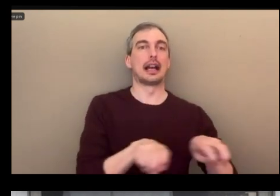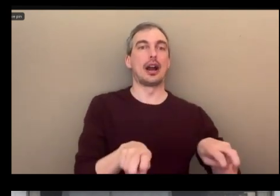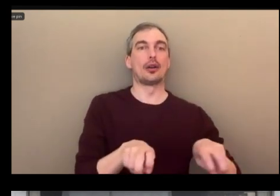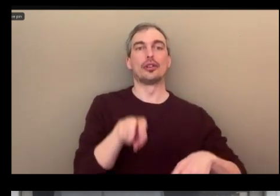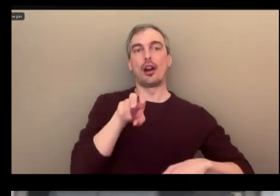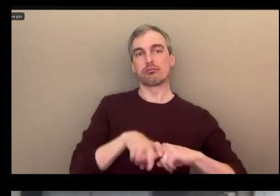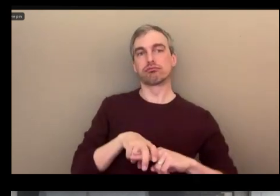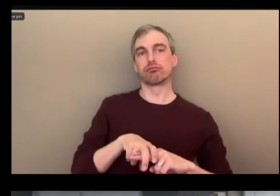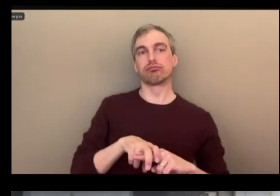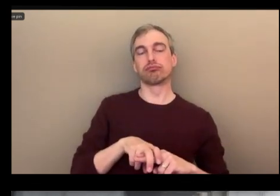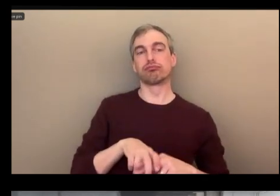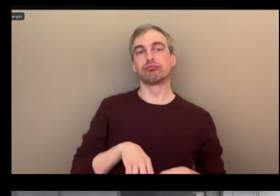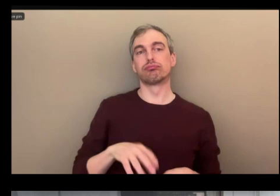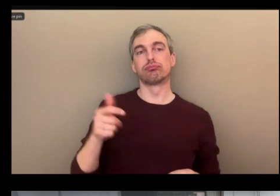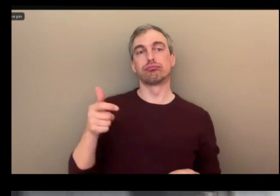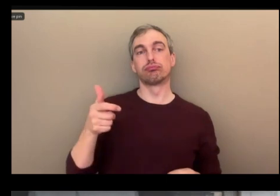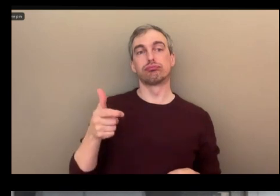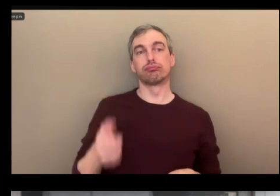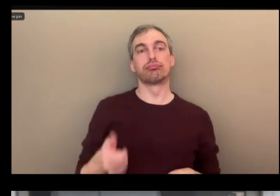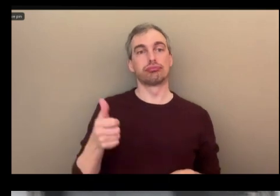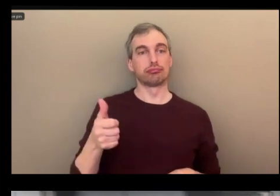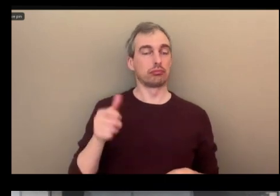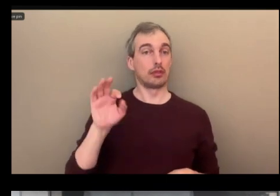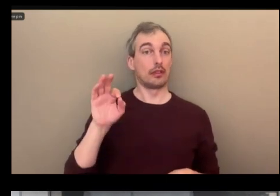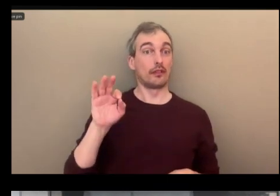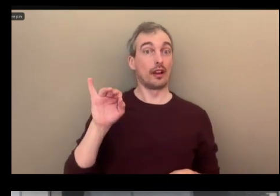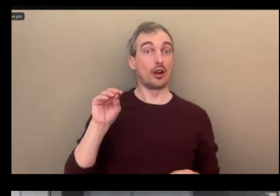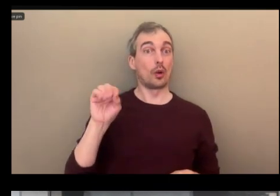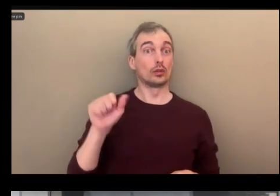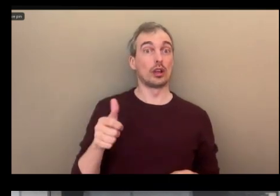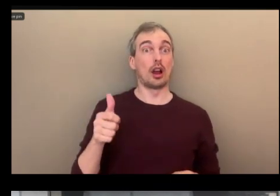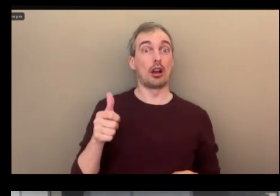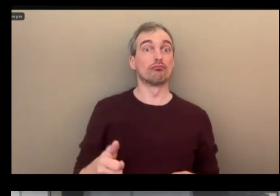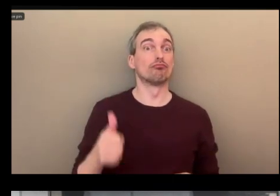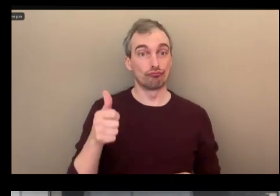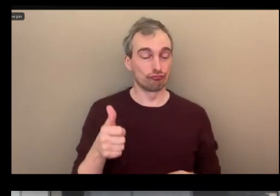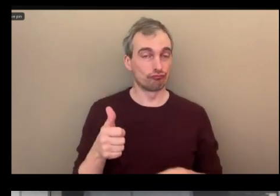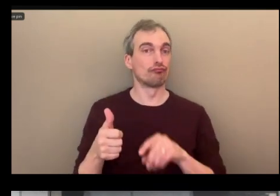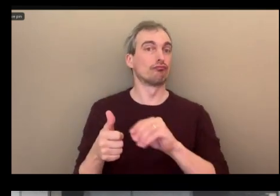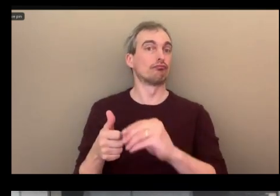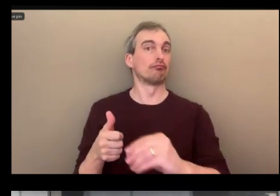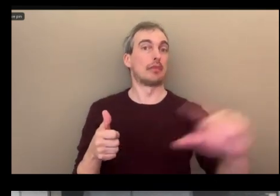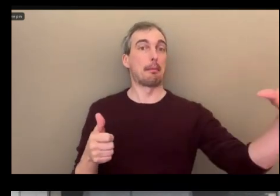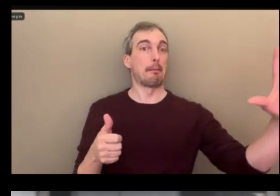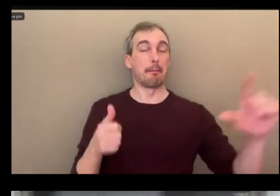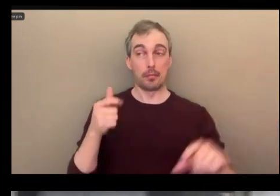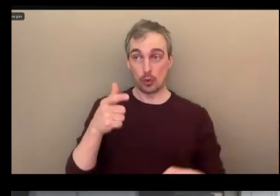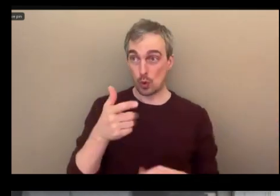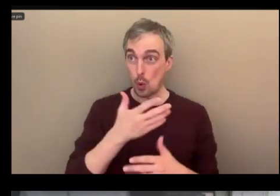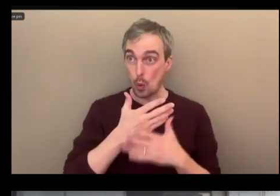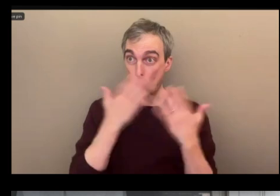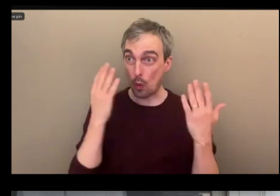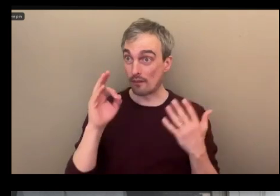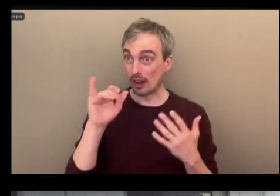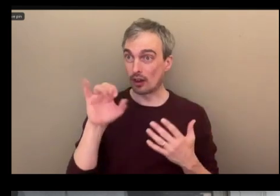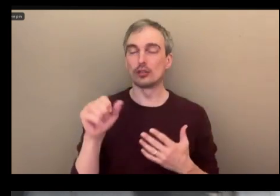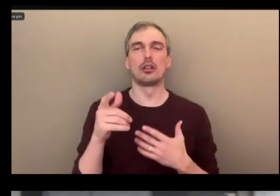If you don't have Fios service, we want to showcase it to you. Tell us what you like and compare it. Let's say you want to talk about Fios.